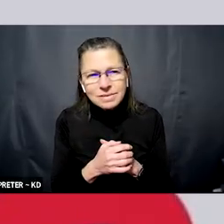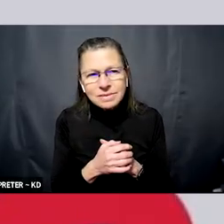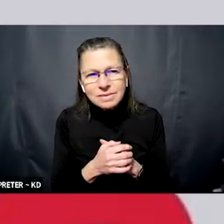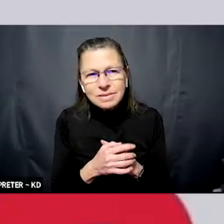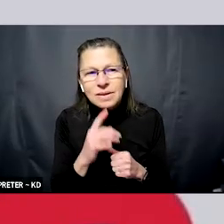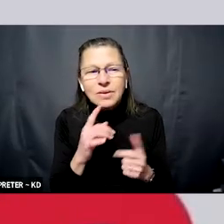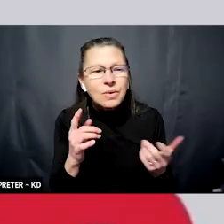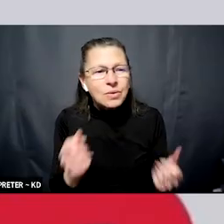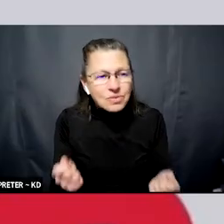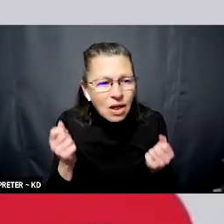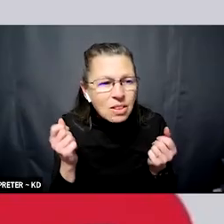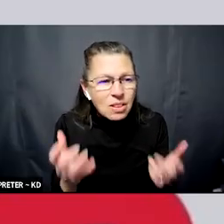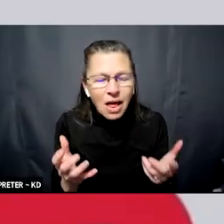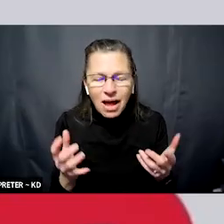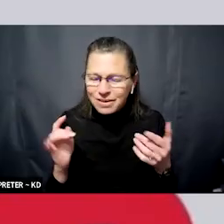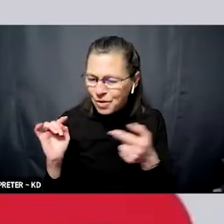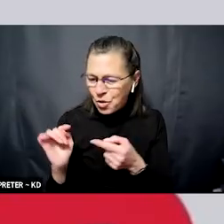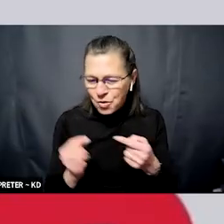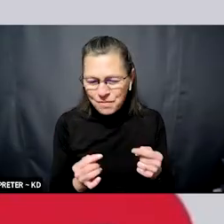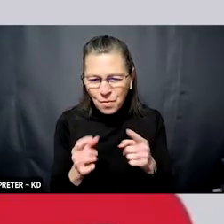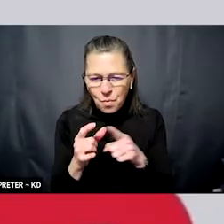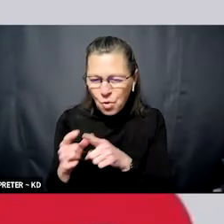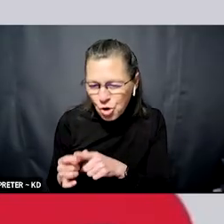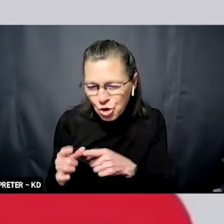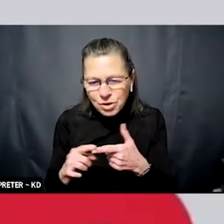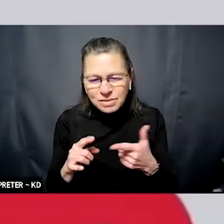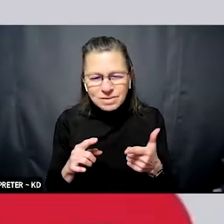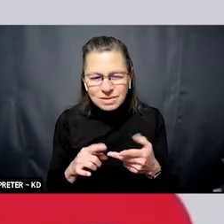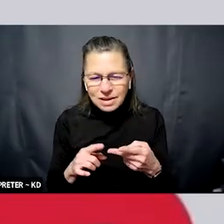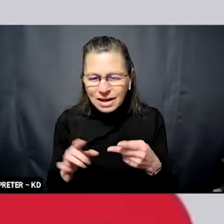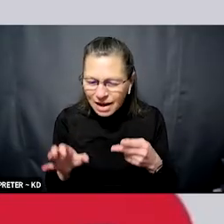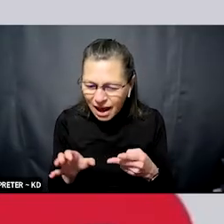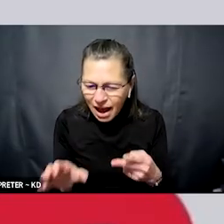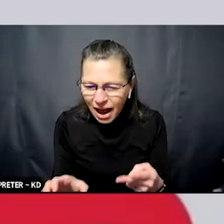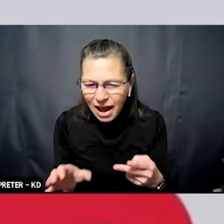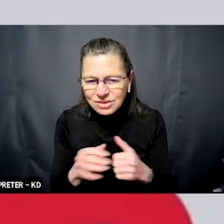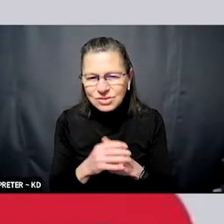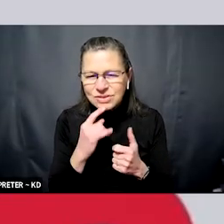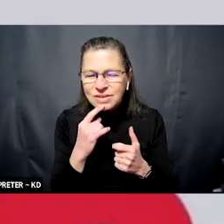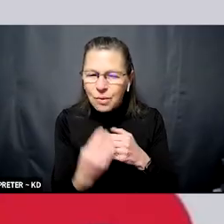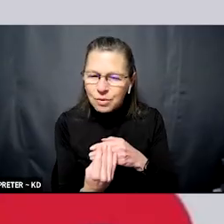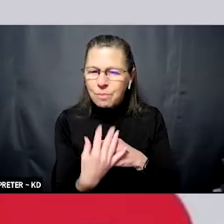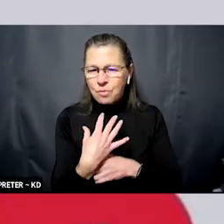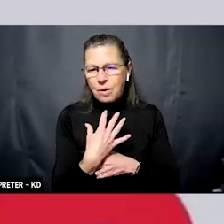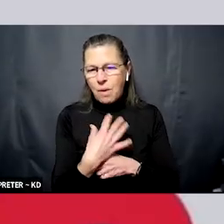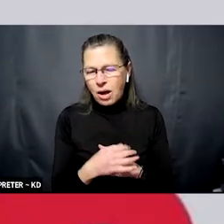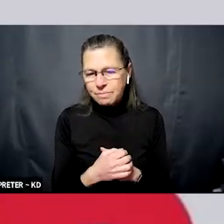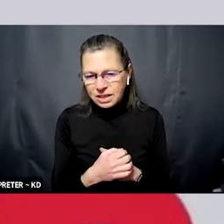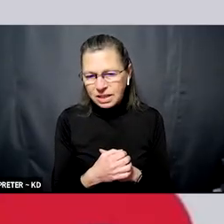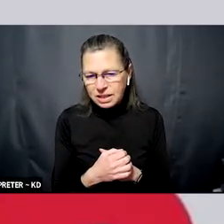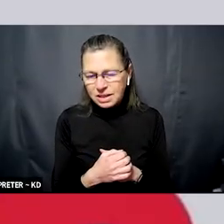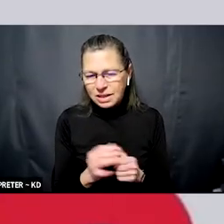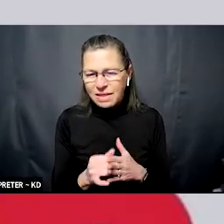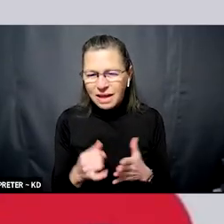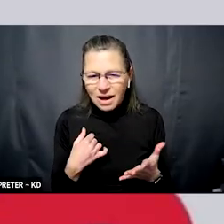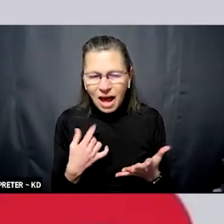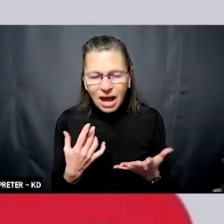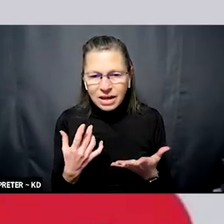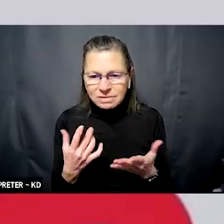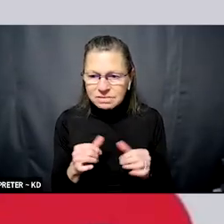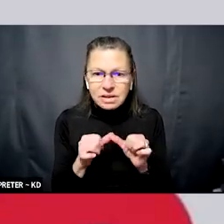hurtful words and hurtful actions that were put upon me that I continued to carry with me. And a